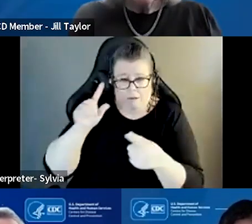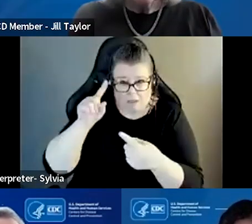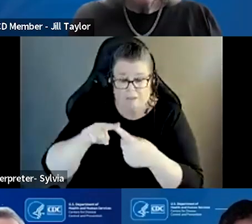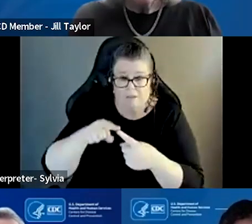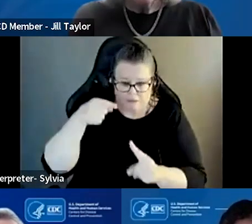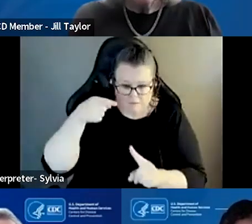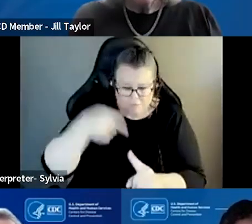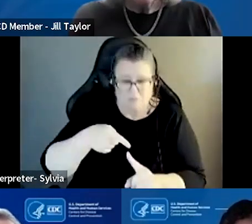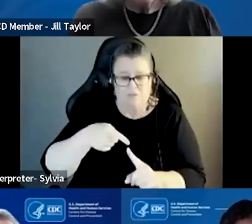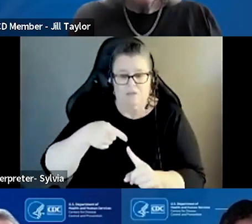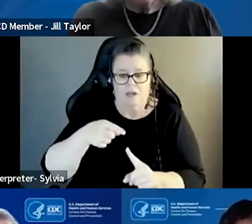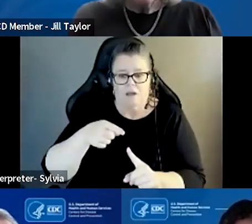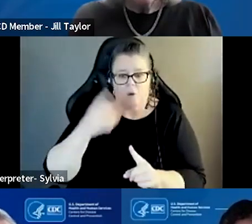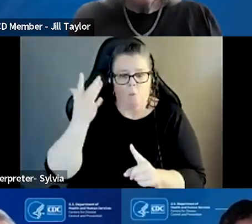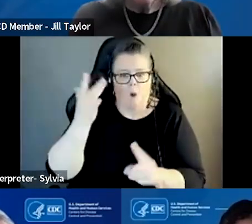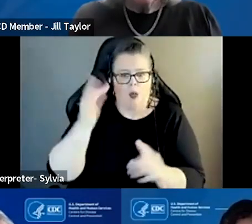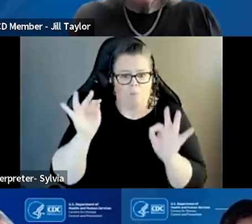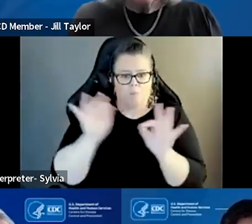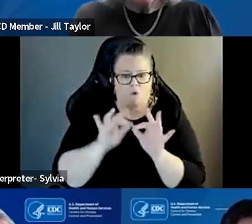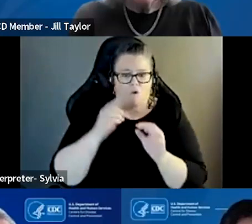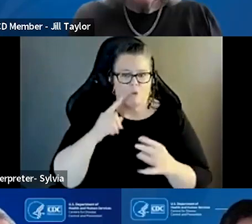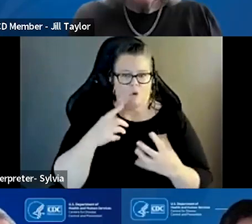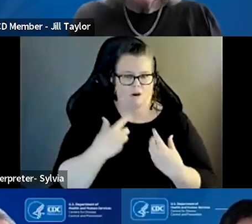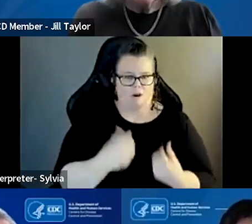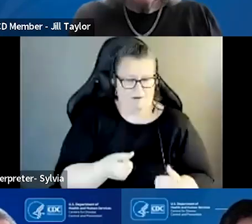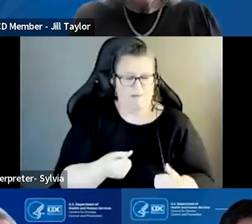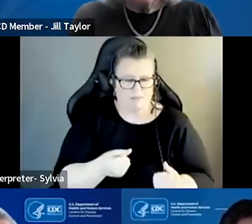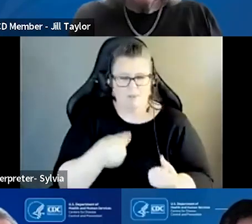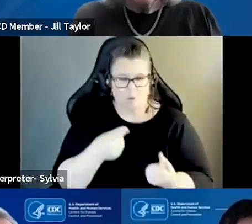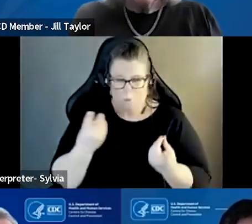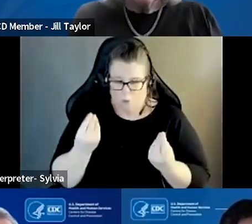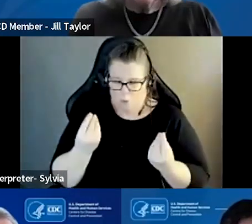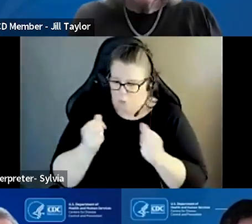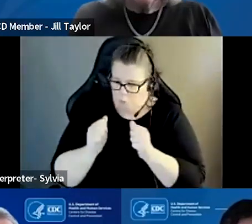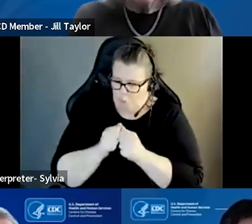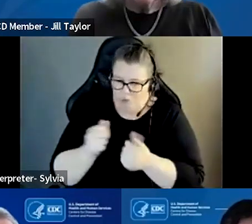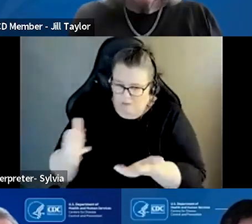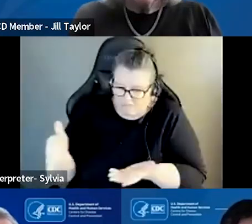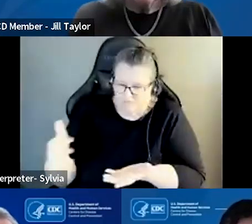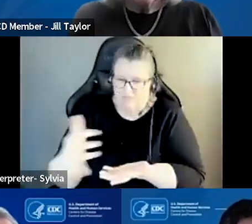And I wonder alongside your sort of, you know, technical goals,